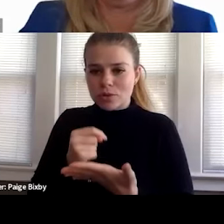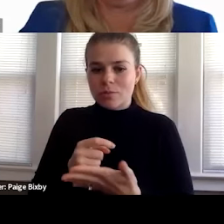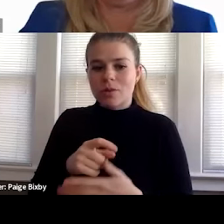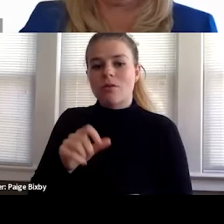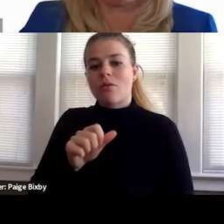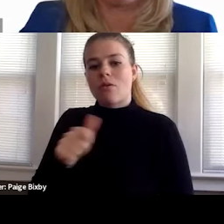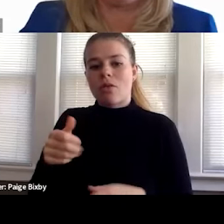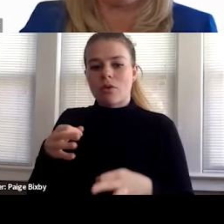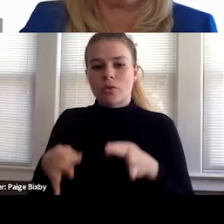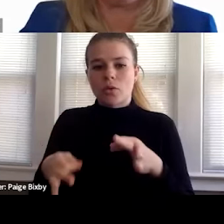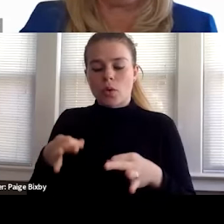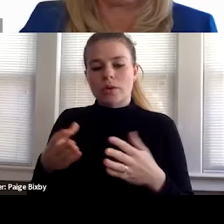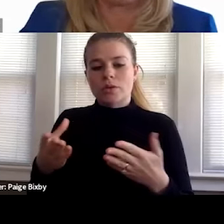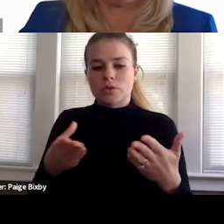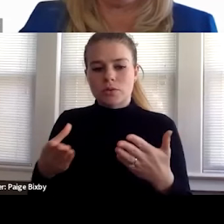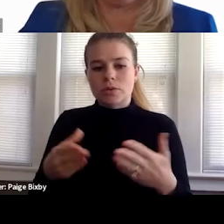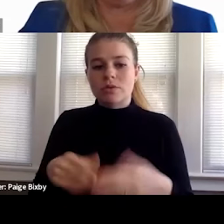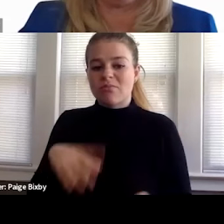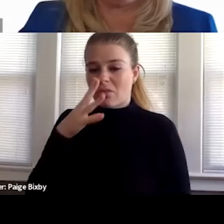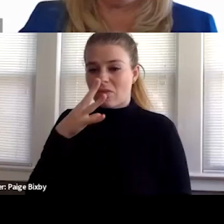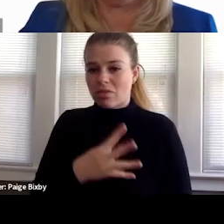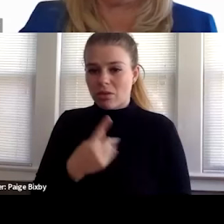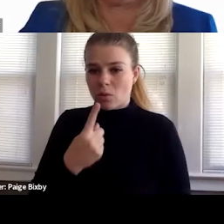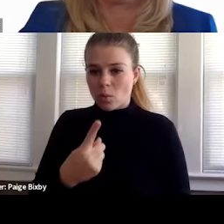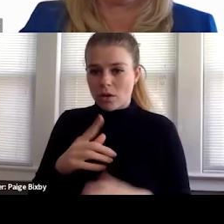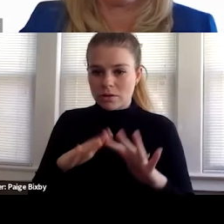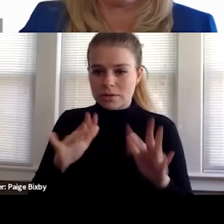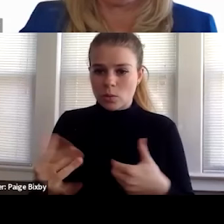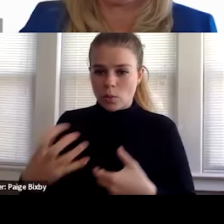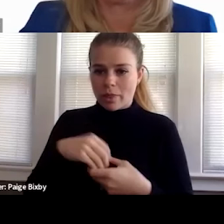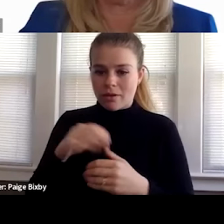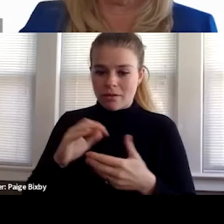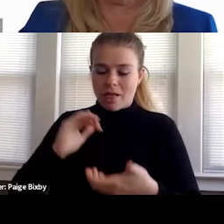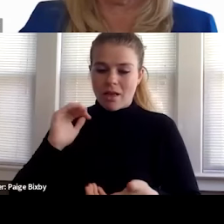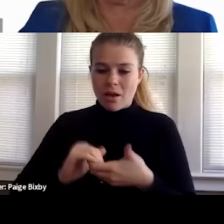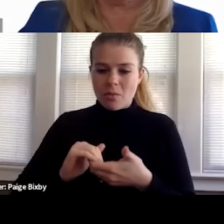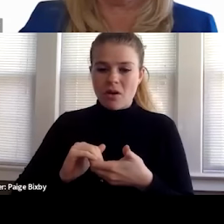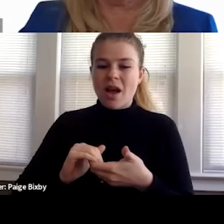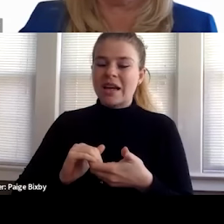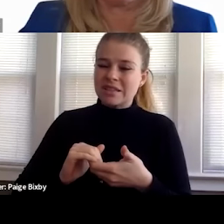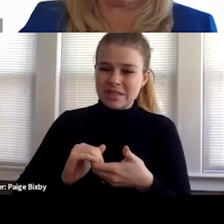And neglecting one of these systems in your collaborative can and will probably negatively affect your ability